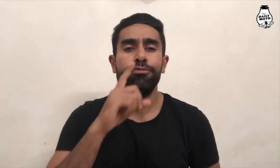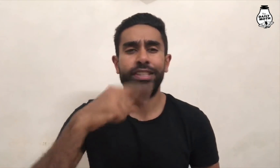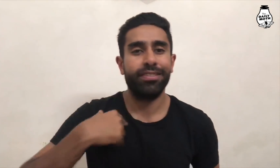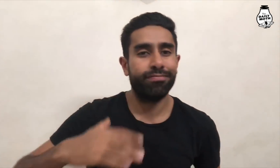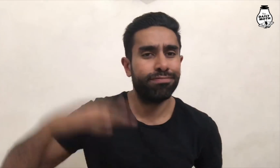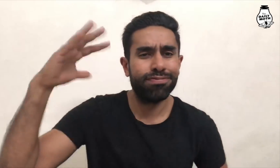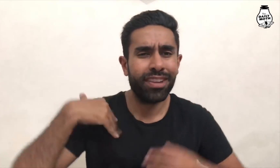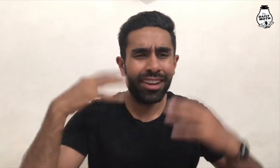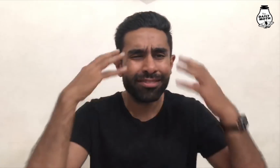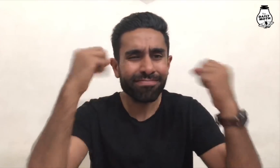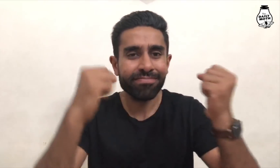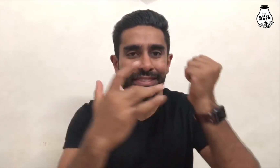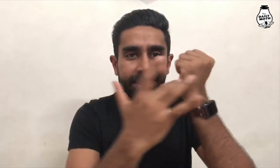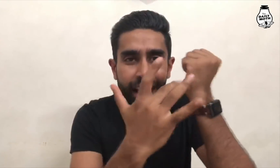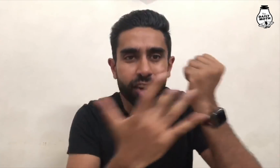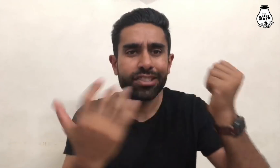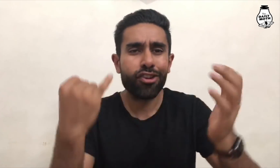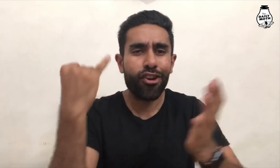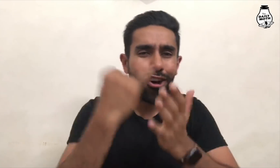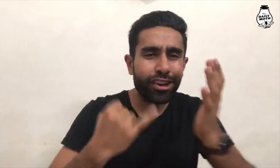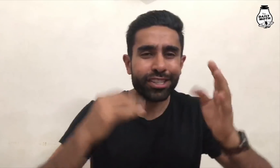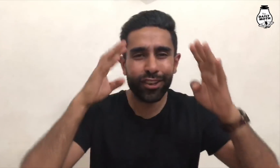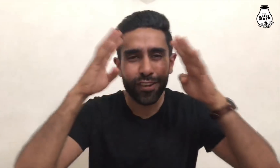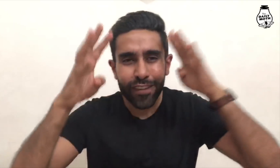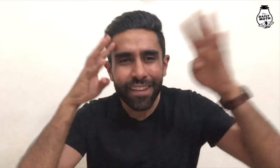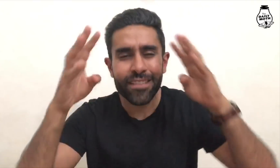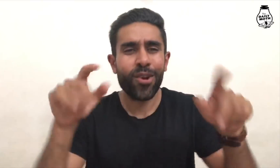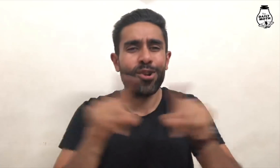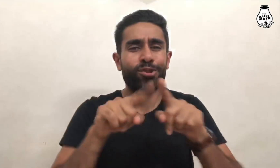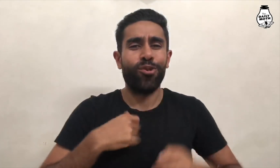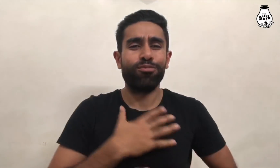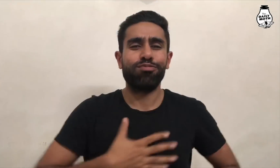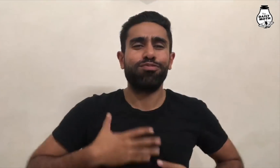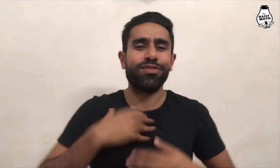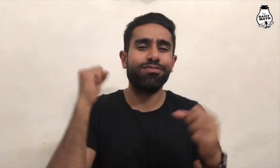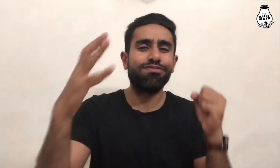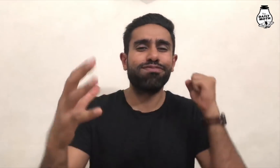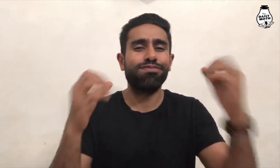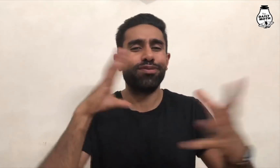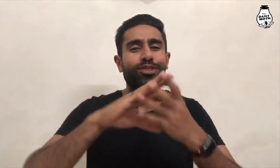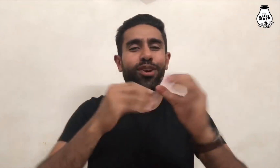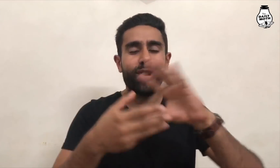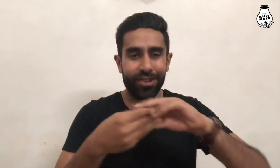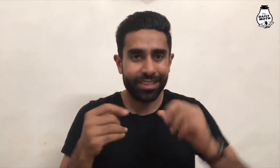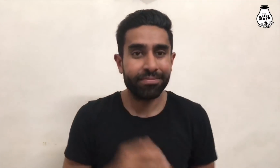I grew up loving technology, the arts, creativity, and I love storytelling.